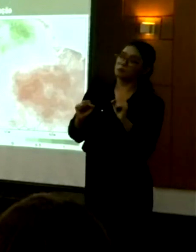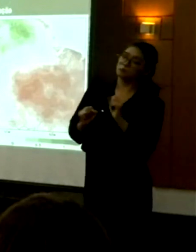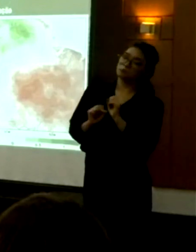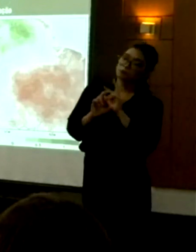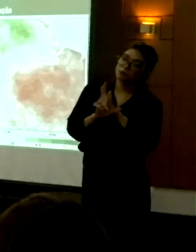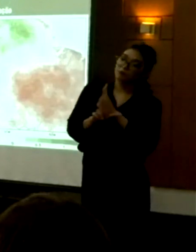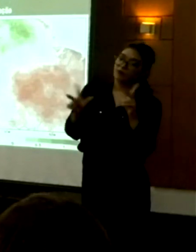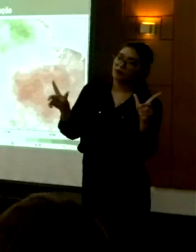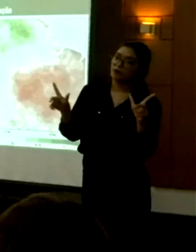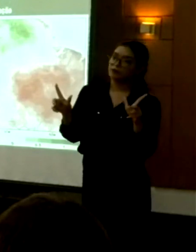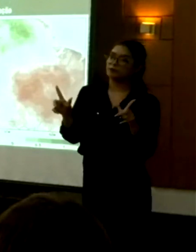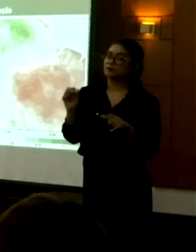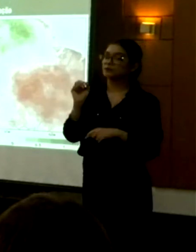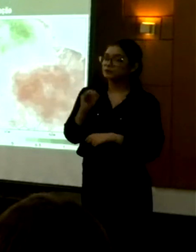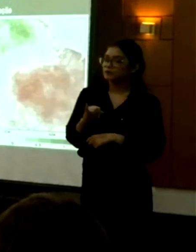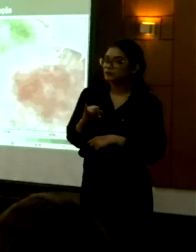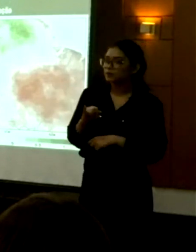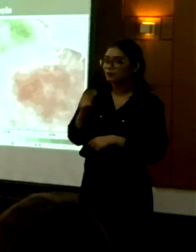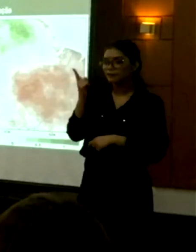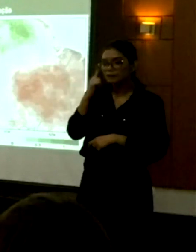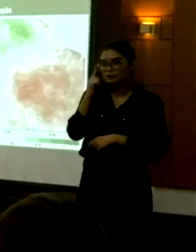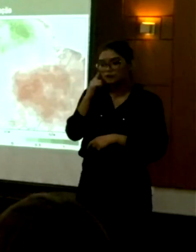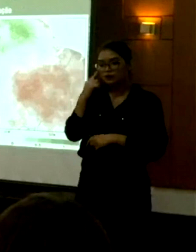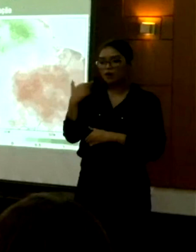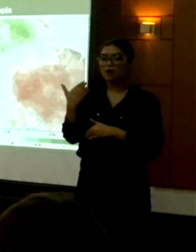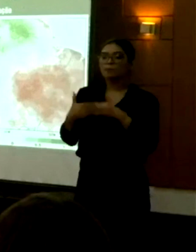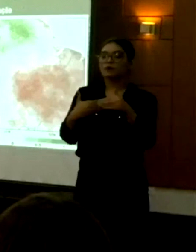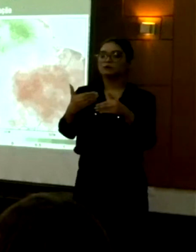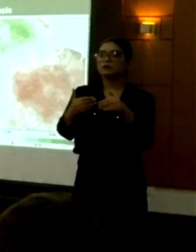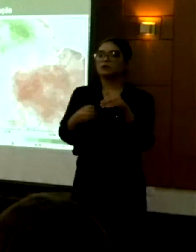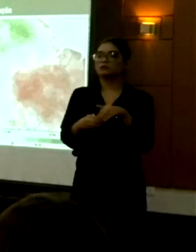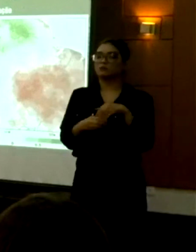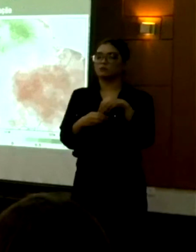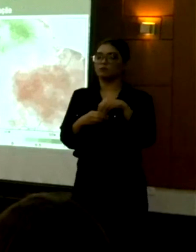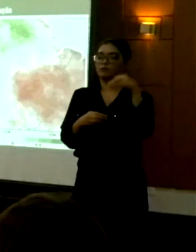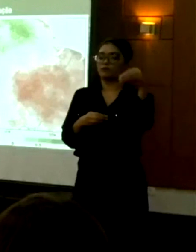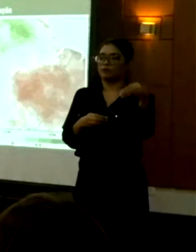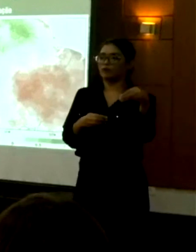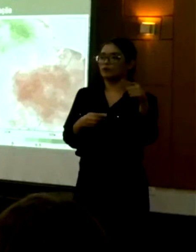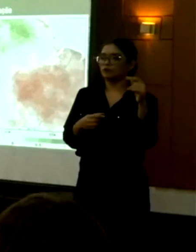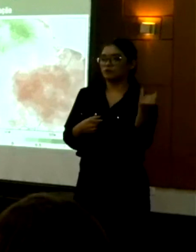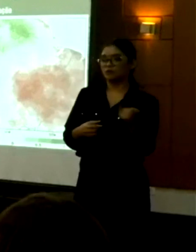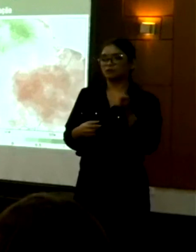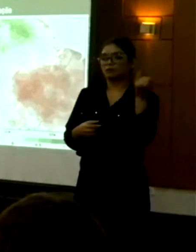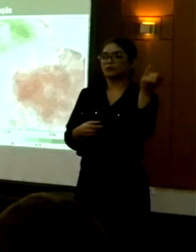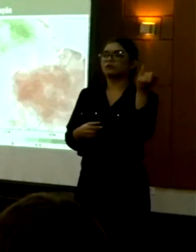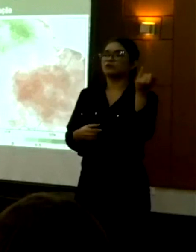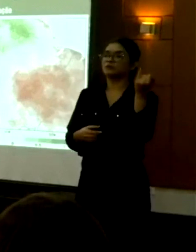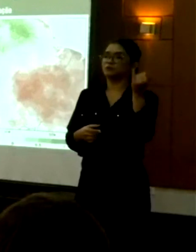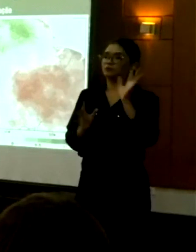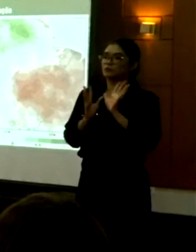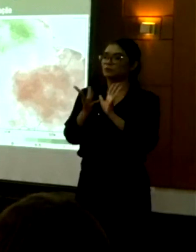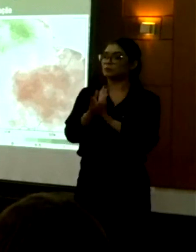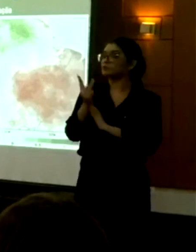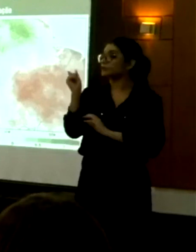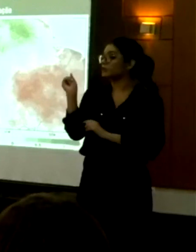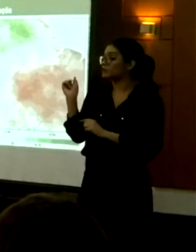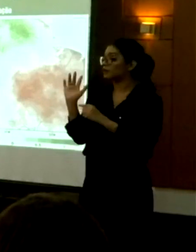when we take taking into account the external processes that are very important for the Amazon , so this is the first important result